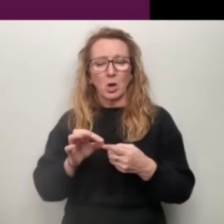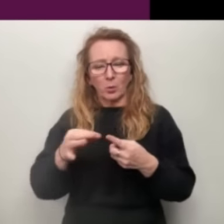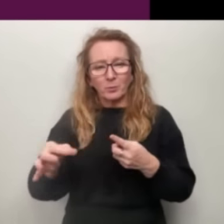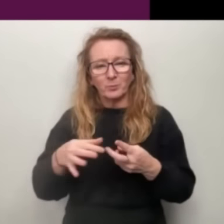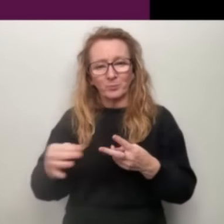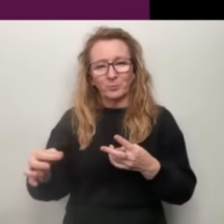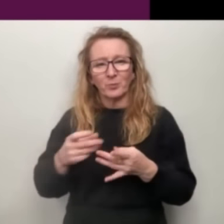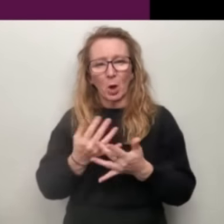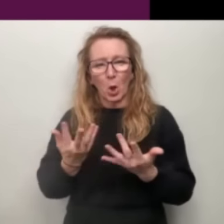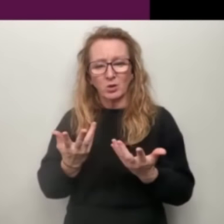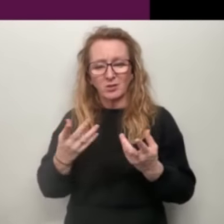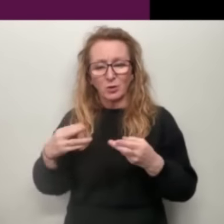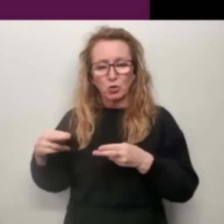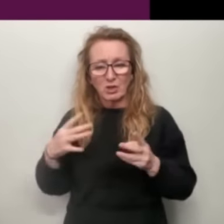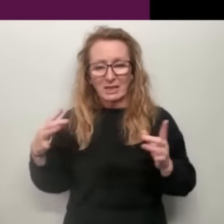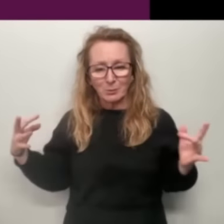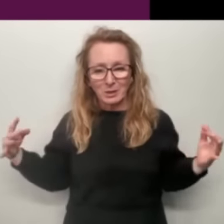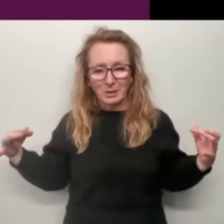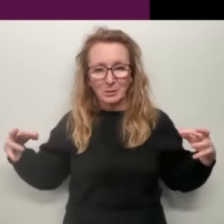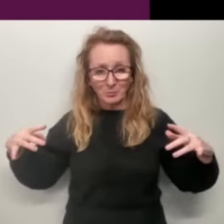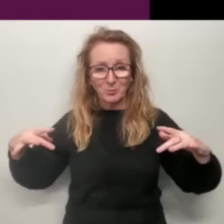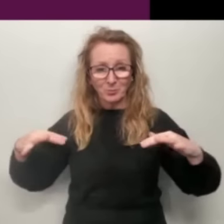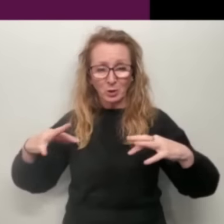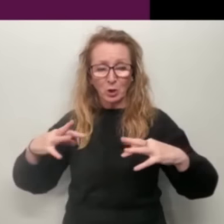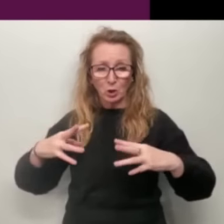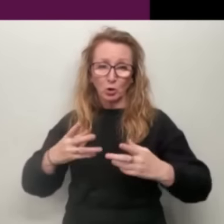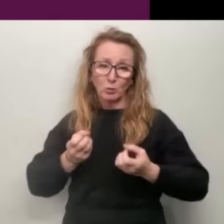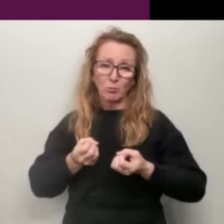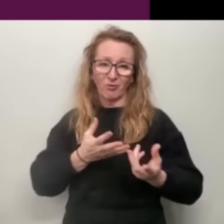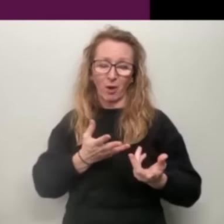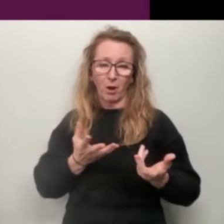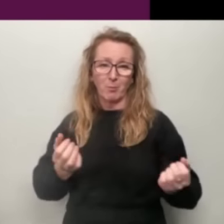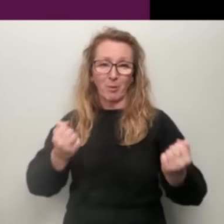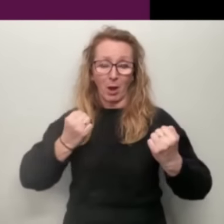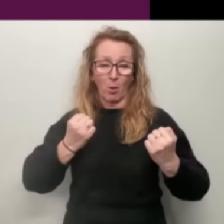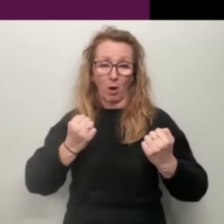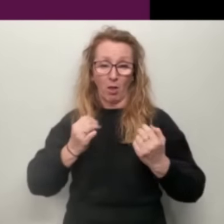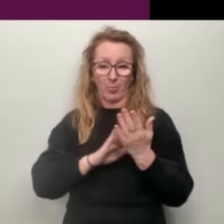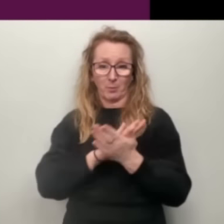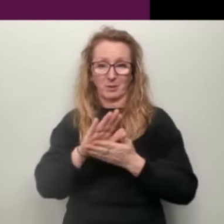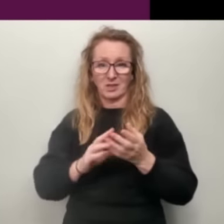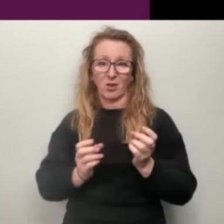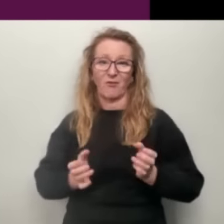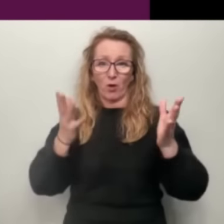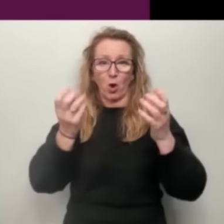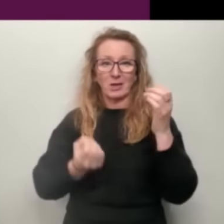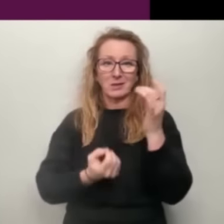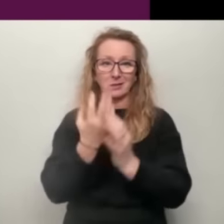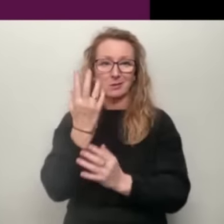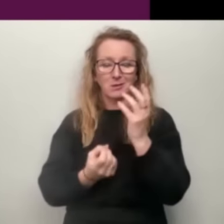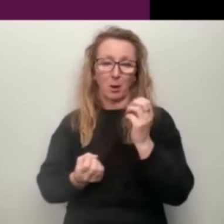that could provide water power required to give blast to the furnaces. This was achieved through the use of dams,